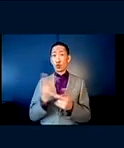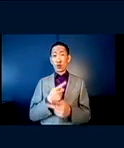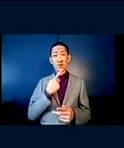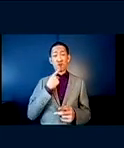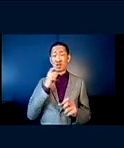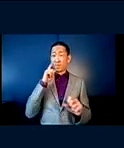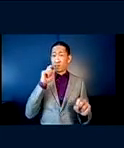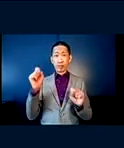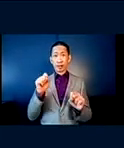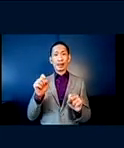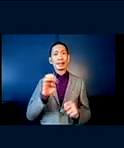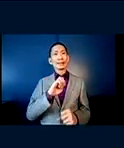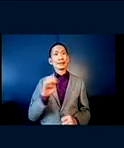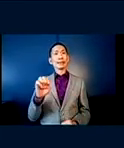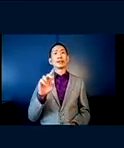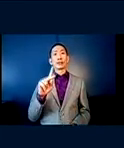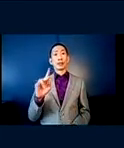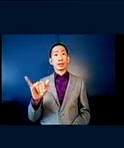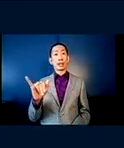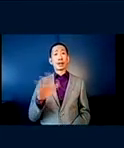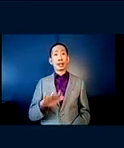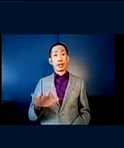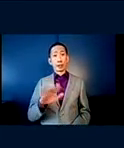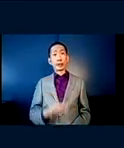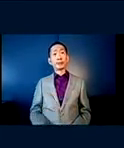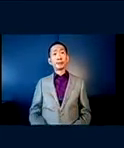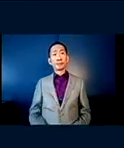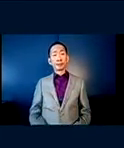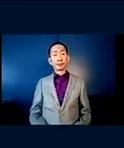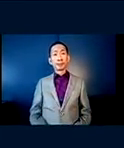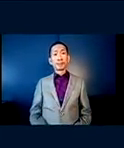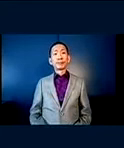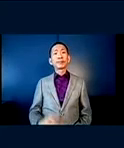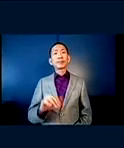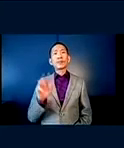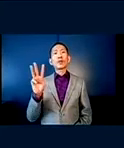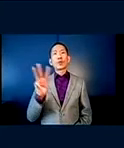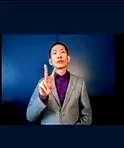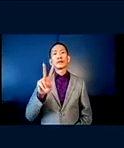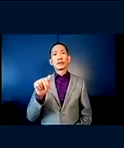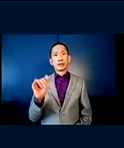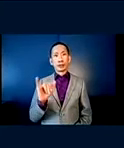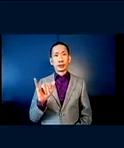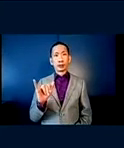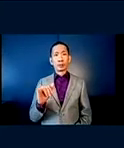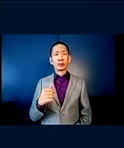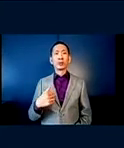APPALACHIAN REGION, AND THE REDDEST OF THE RED IS EASTERN KENTUCKY. AND OTHER -- AND WEST VIRGINIA.